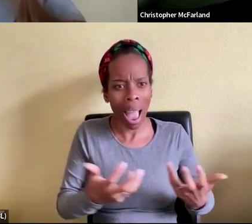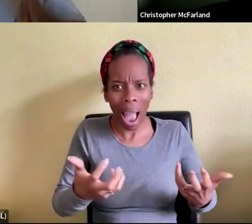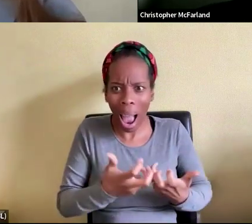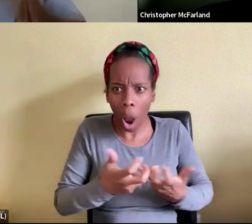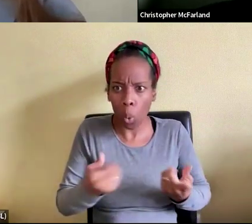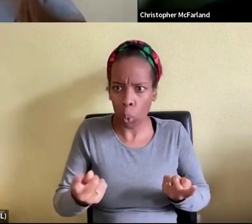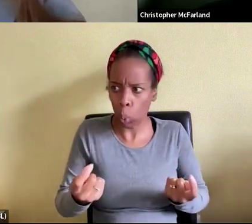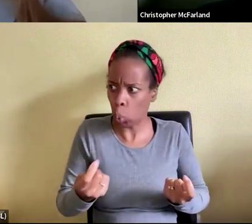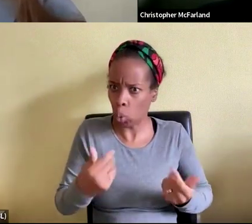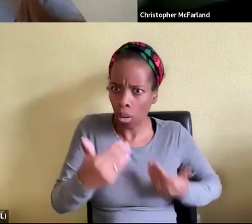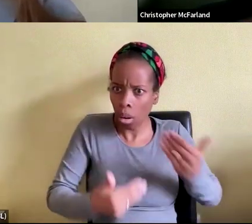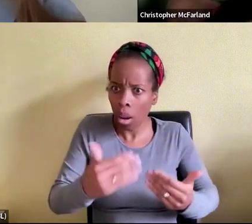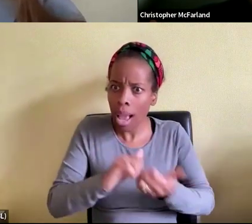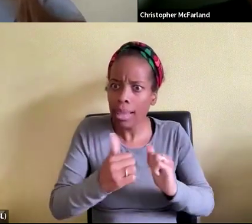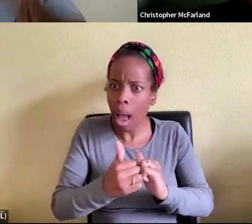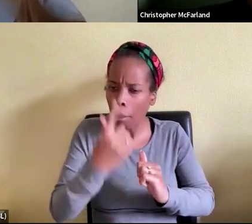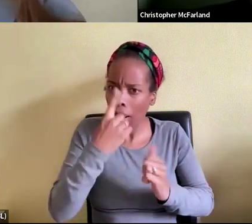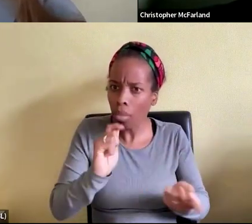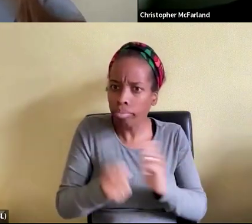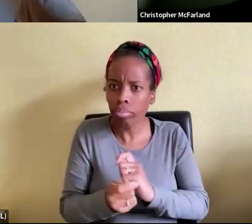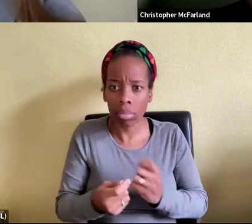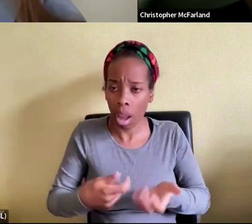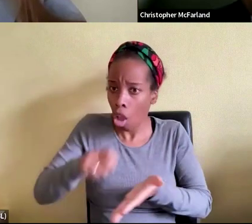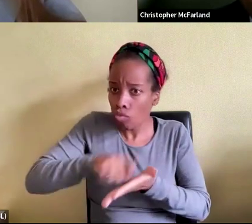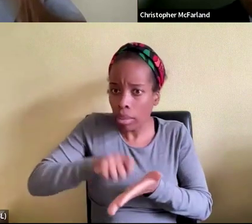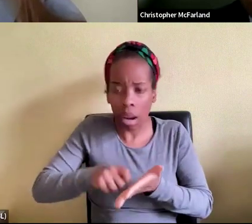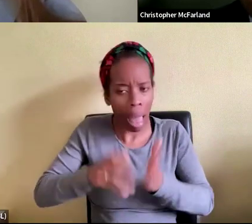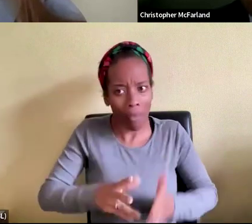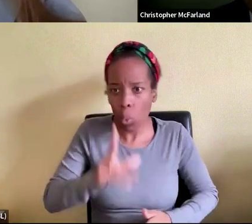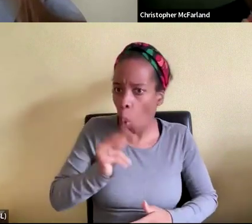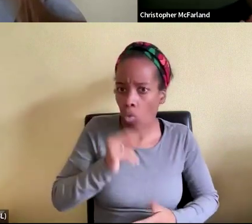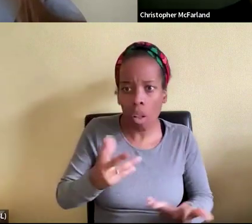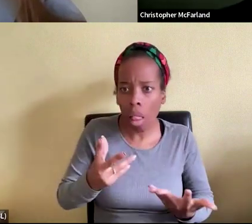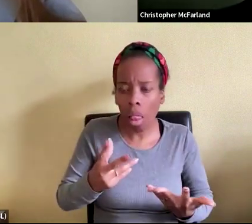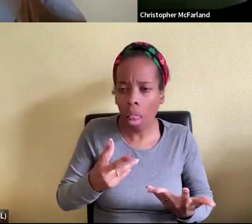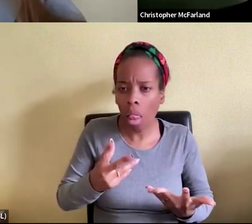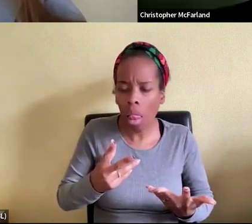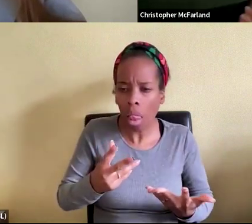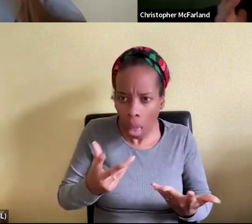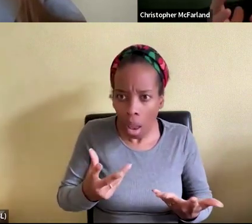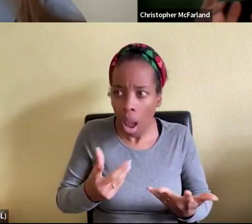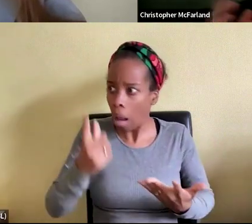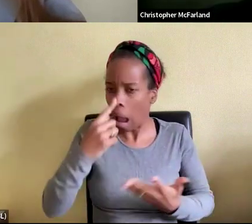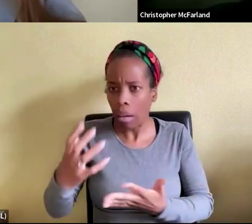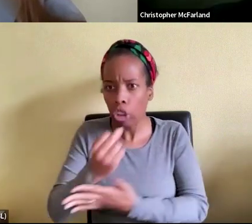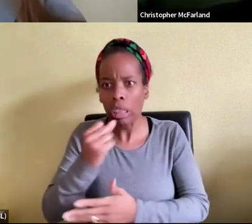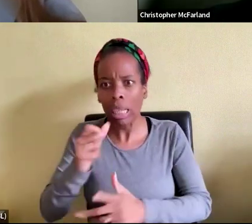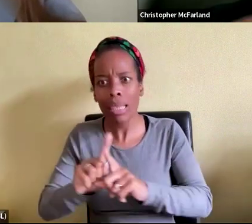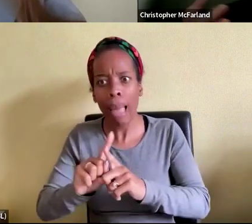She could have done a written piece of feedback or something else like that to achieve the same thing. So it's a bit like this point of fairness.